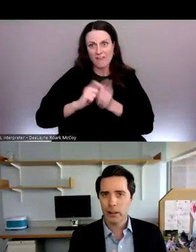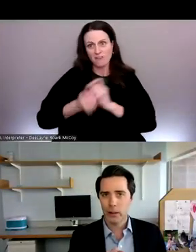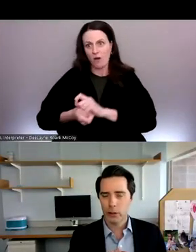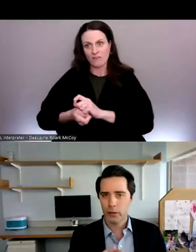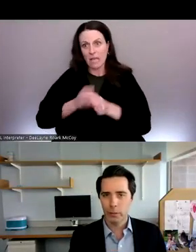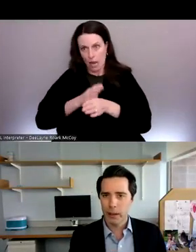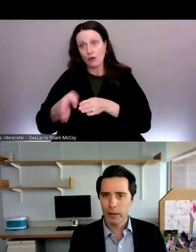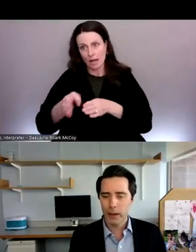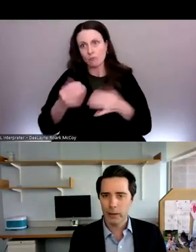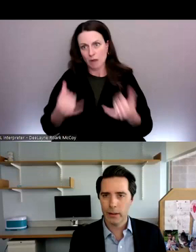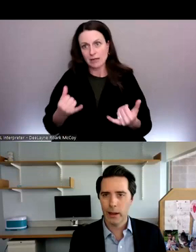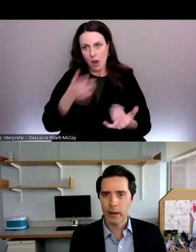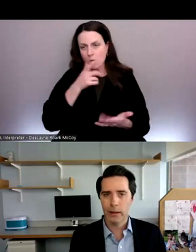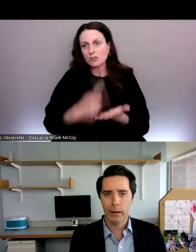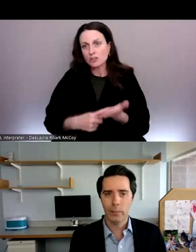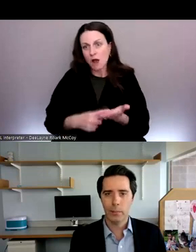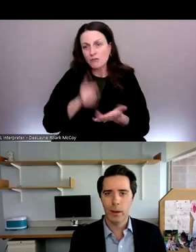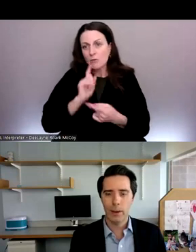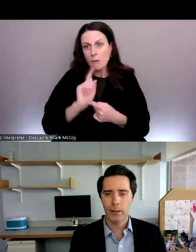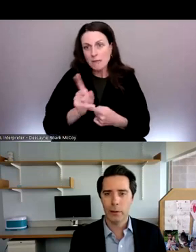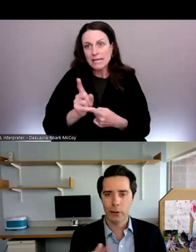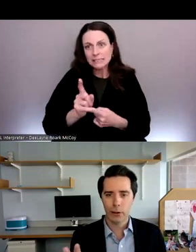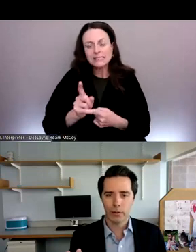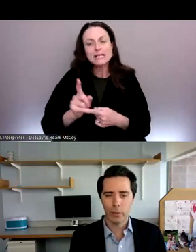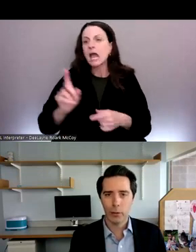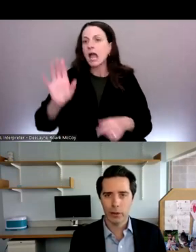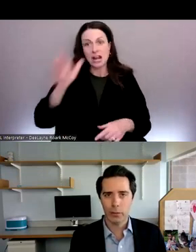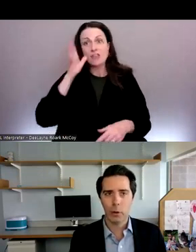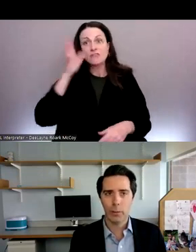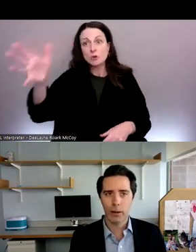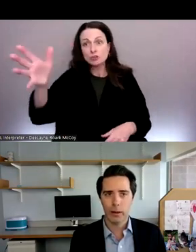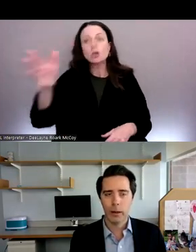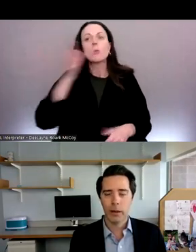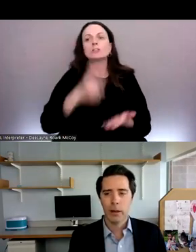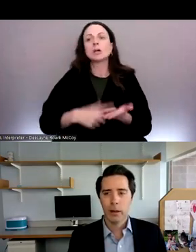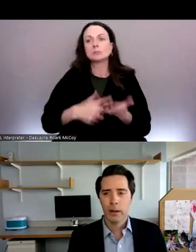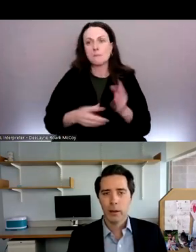going to talk just for a minute about it today and maybe in a future Forum I'll